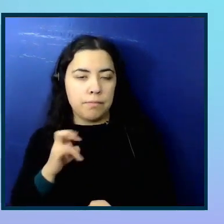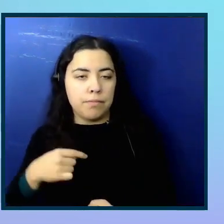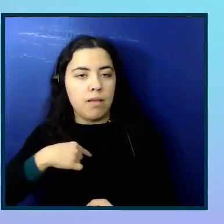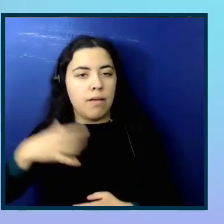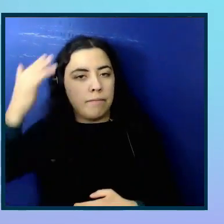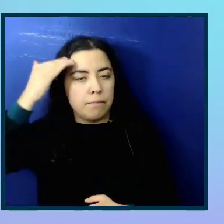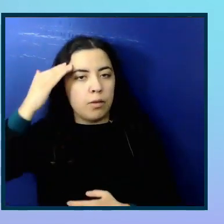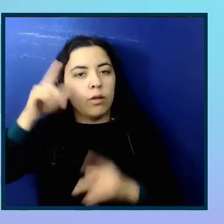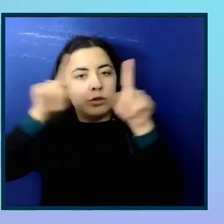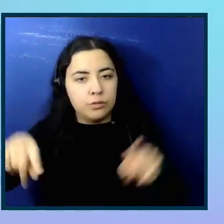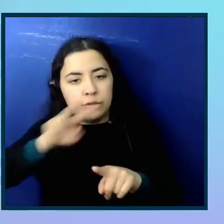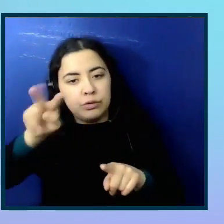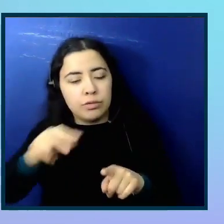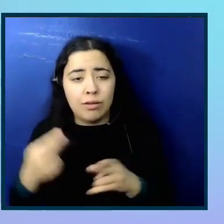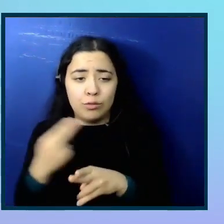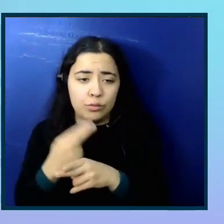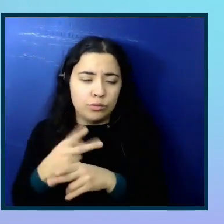I've been using them for several years